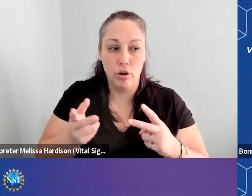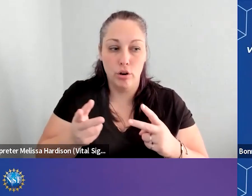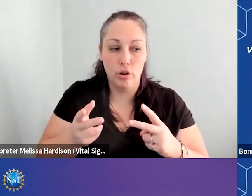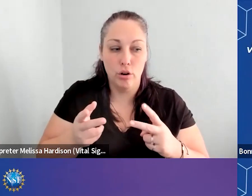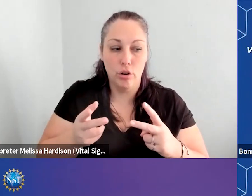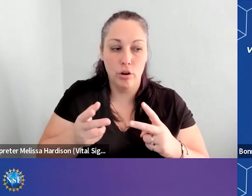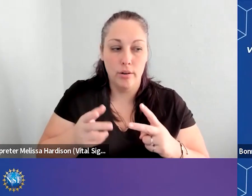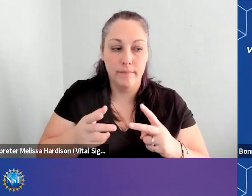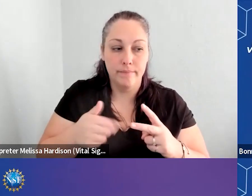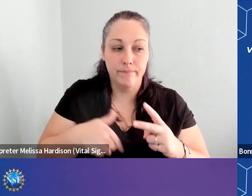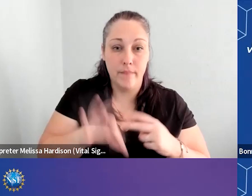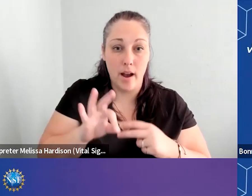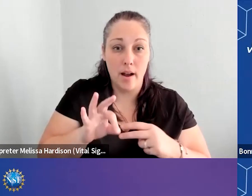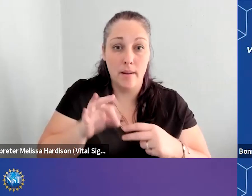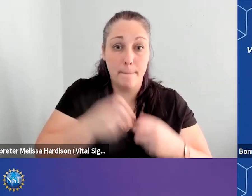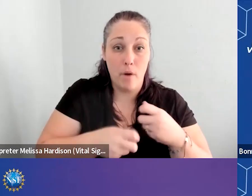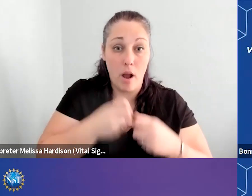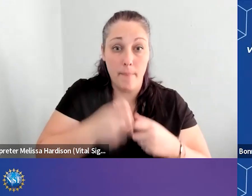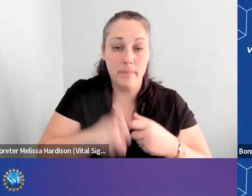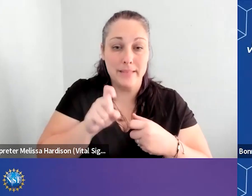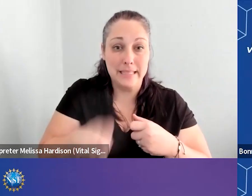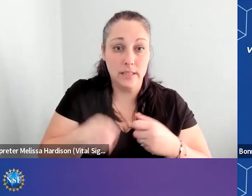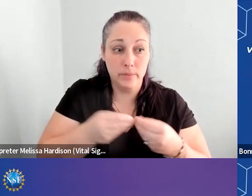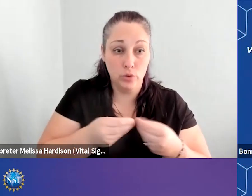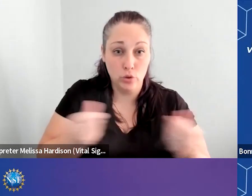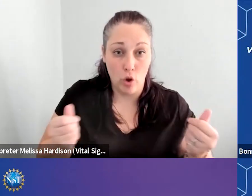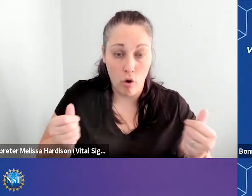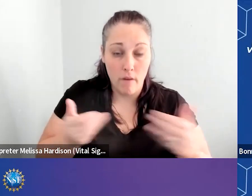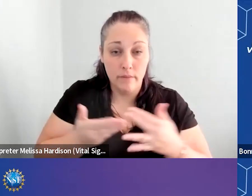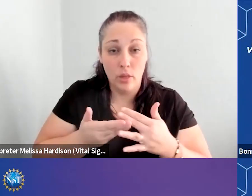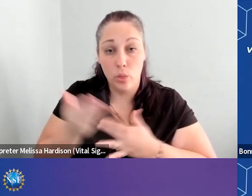that needs to be solved through STEM education, or you're --